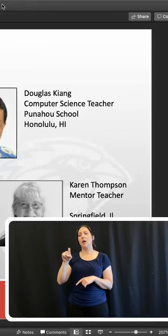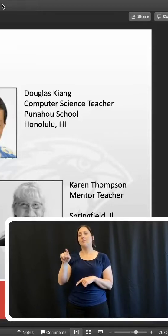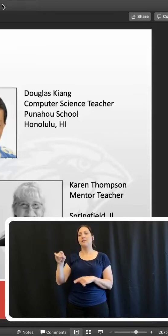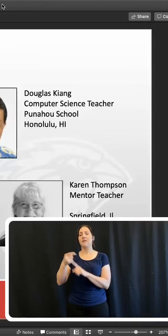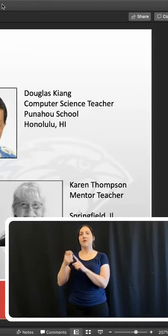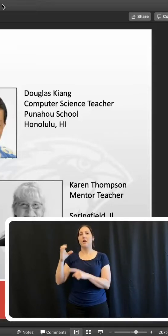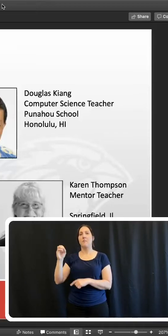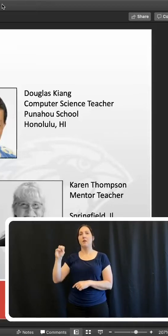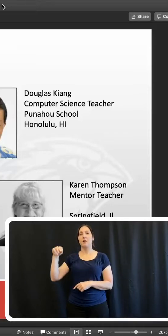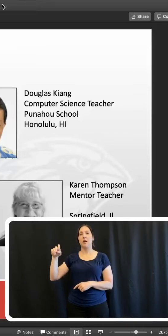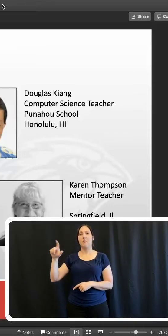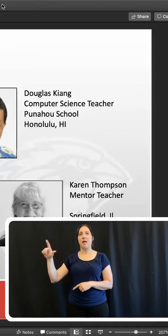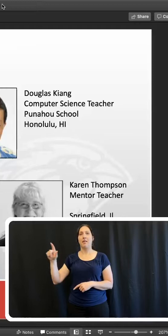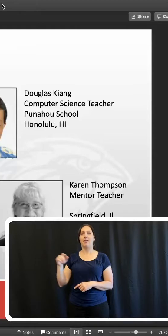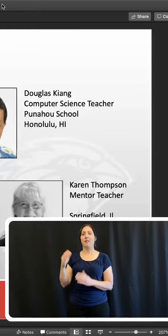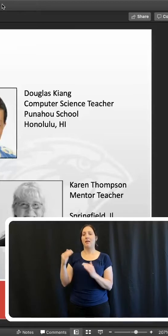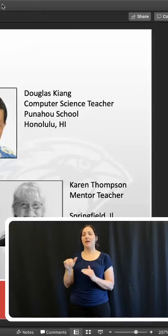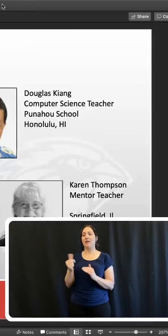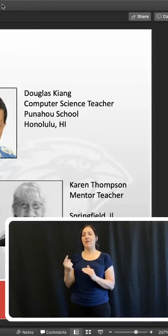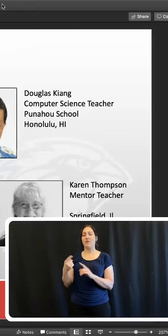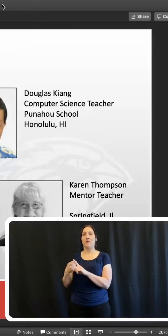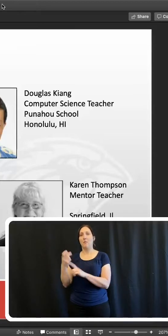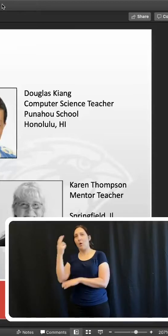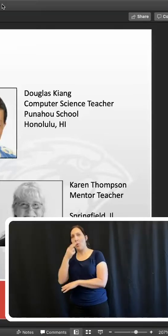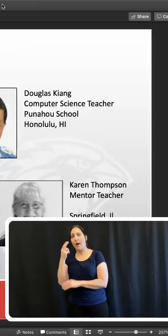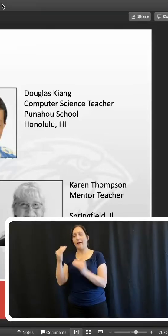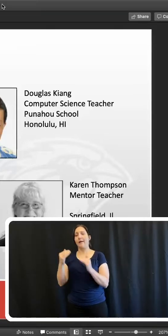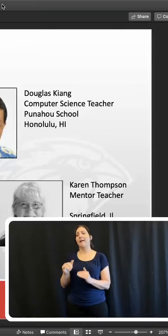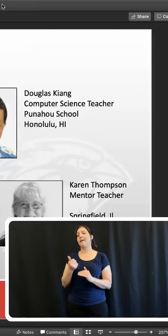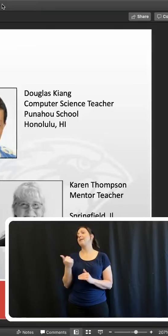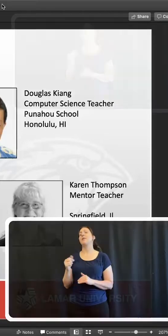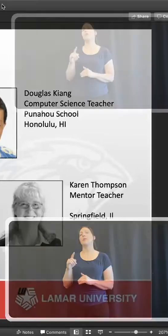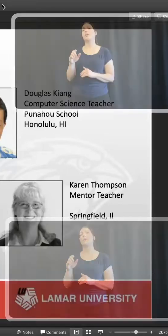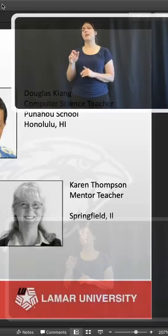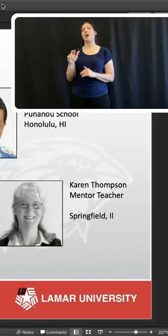and Karen Thompson who's up in Illinois. Each of those have an elementary, middle school,